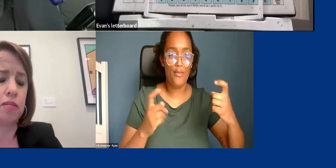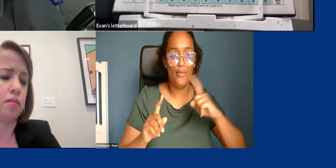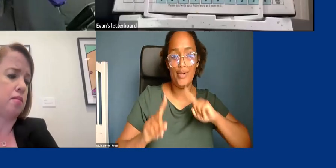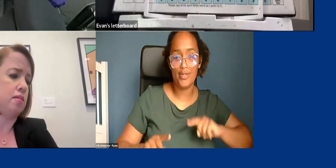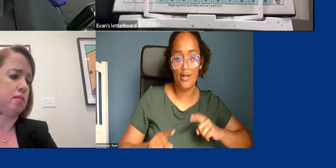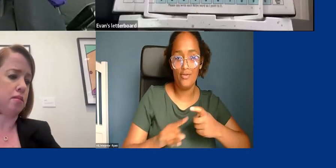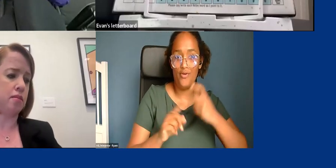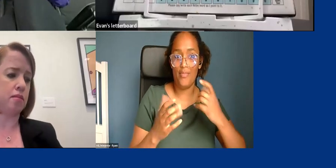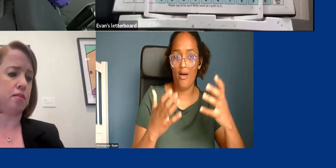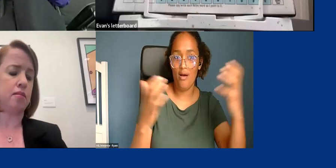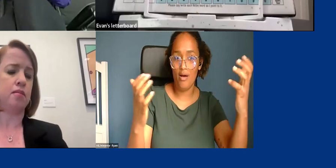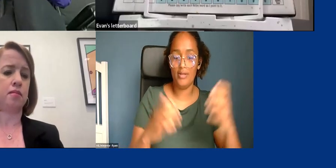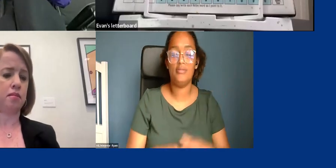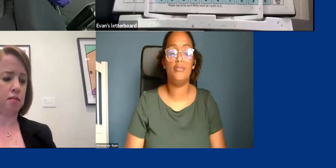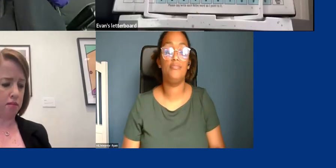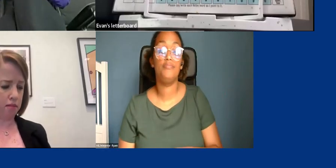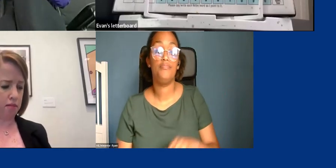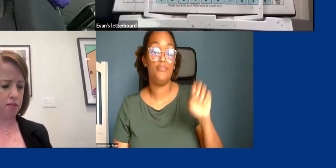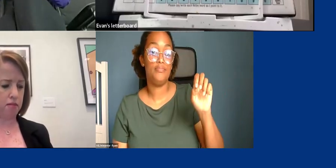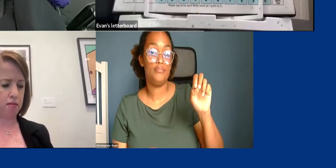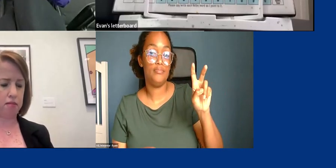L balancing the